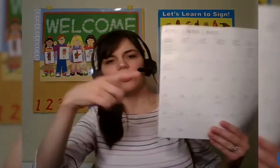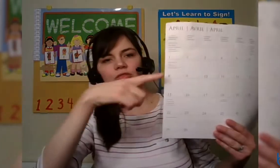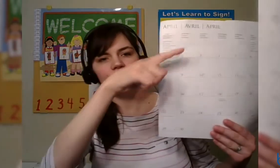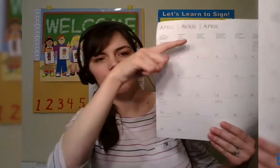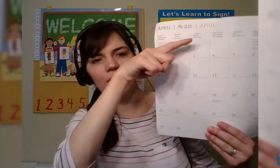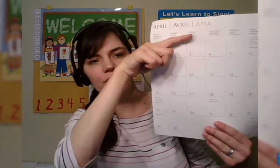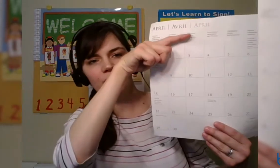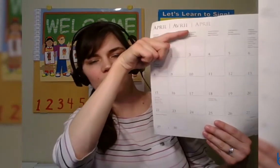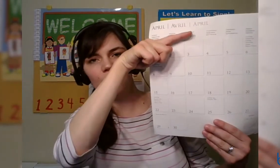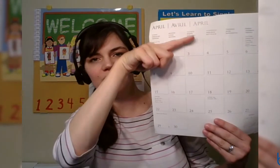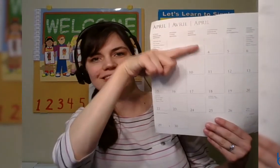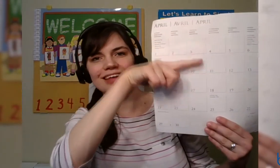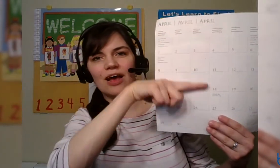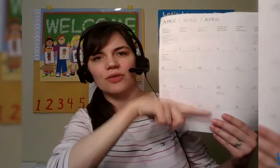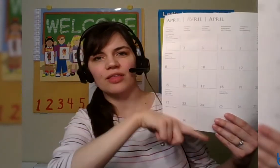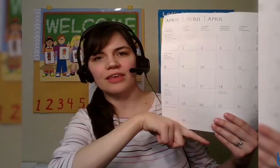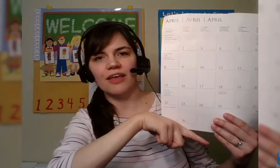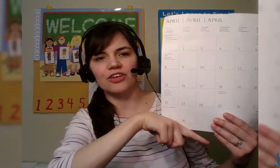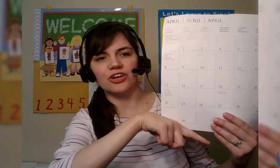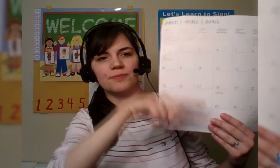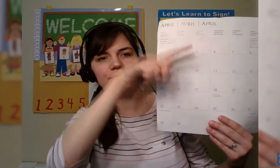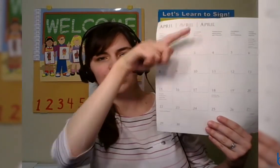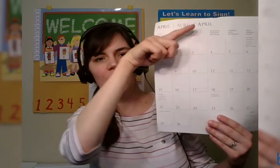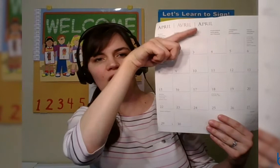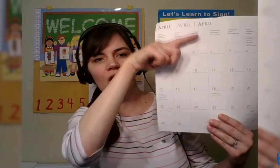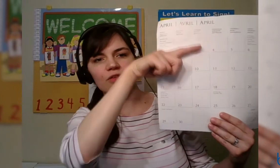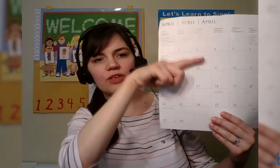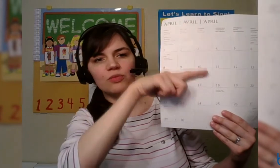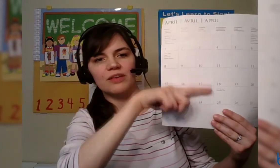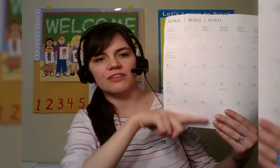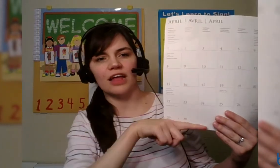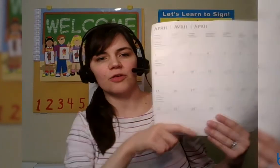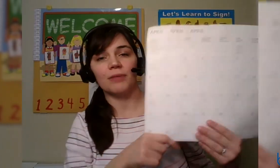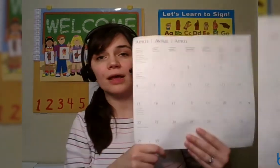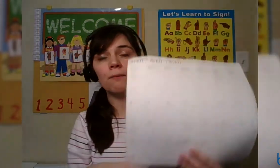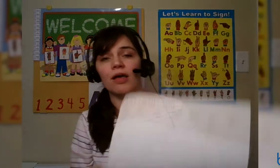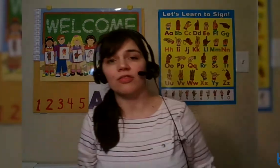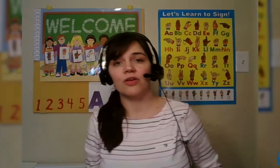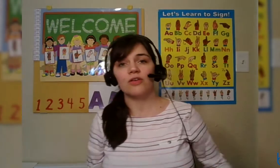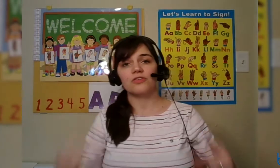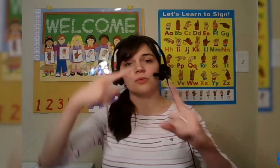the month goes down the calendar. All of these weeks together make a month, so